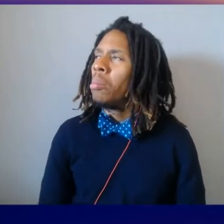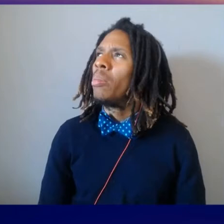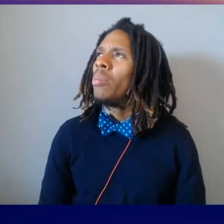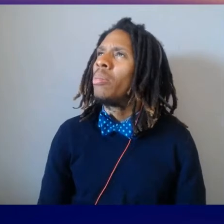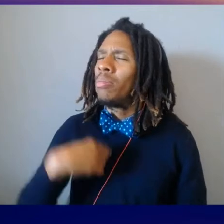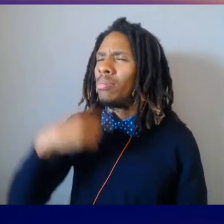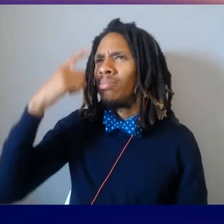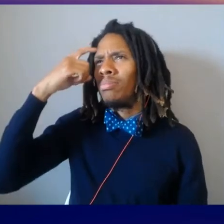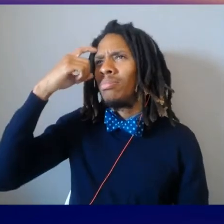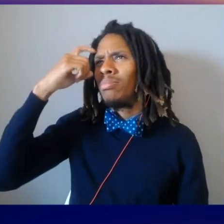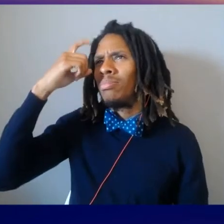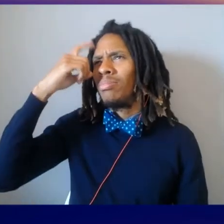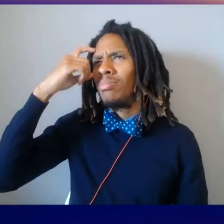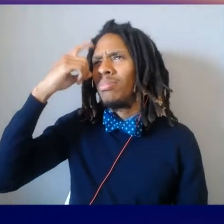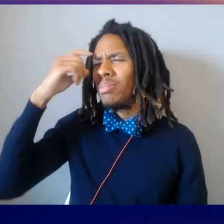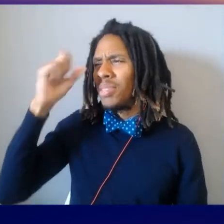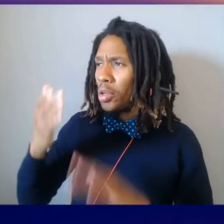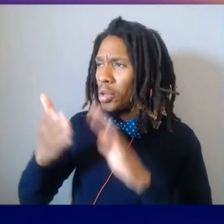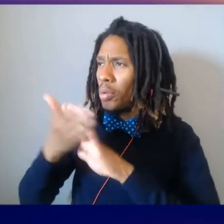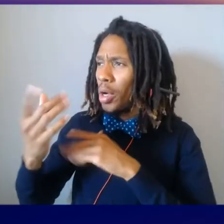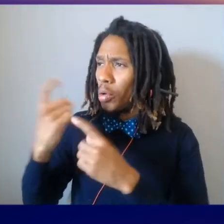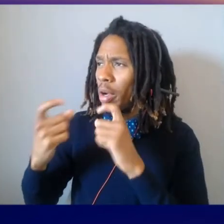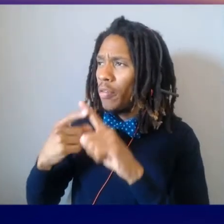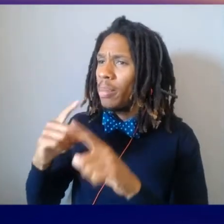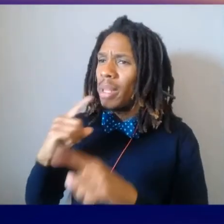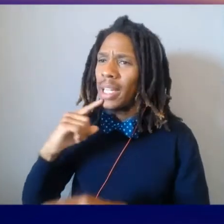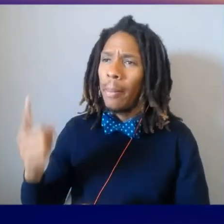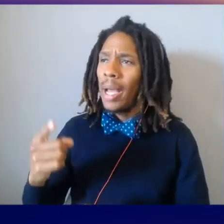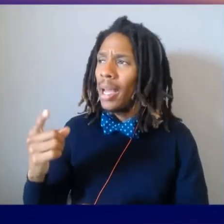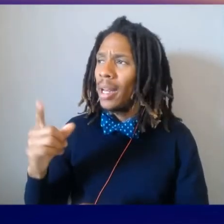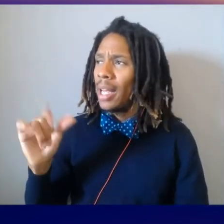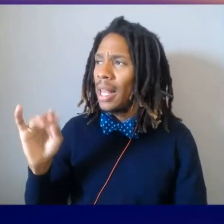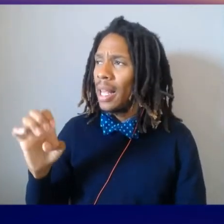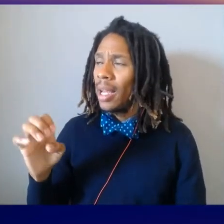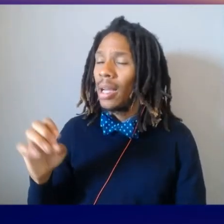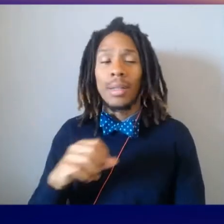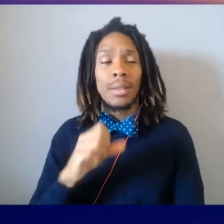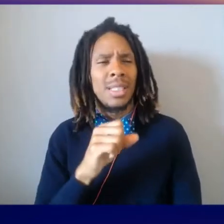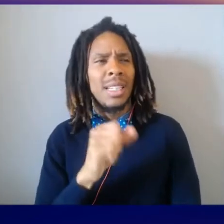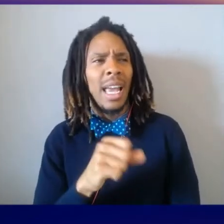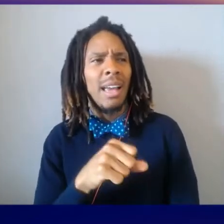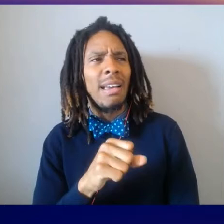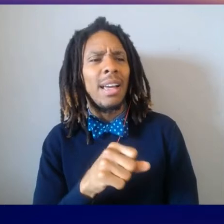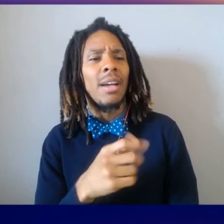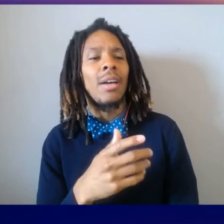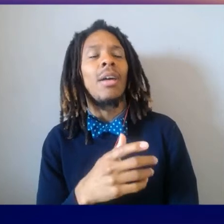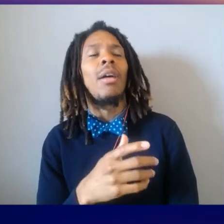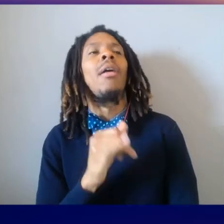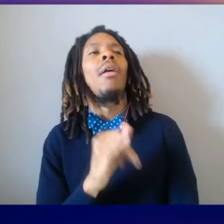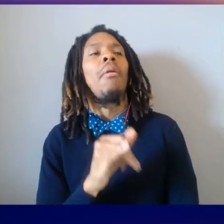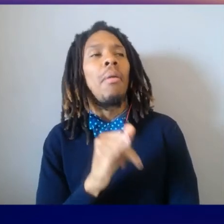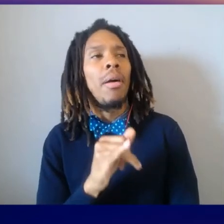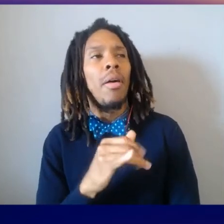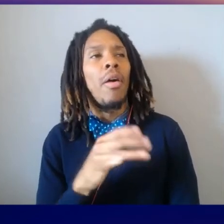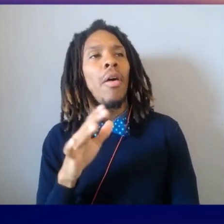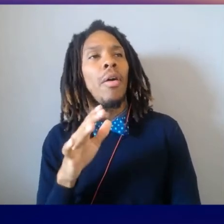can you run queries from the command line? Yes, you can. - You can? Ah, okay. It's a full blown API that can be accessed through the SDK